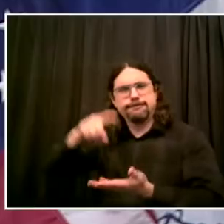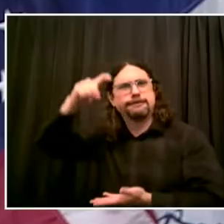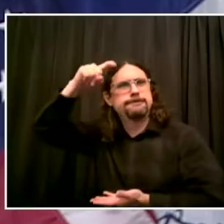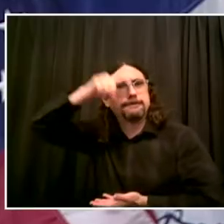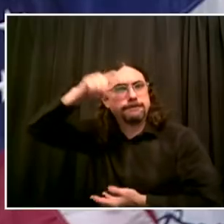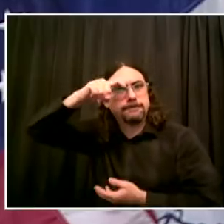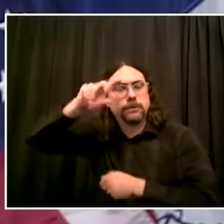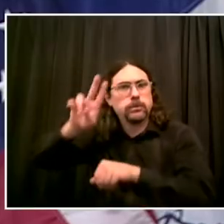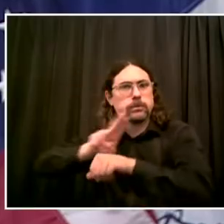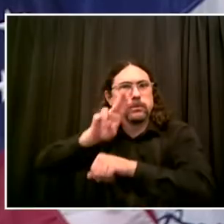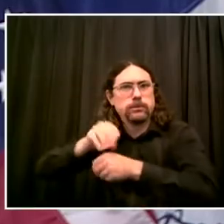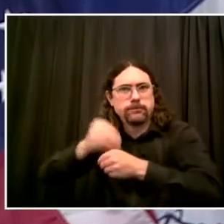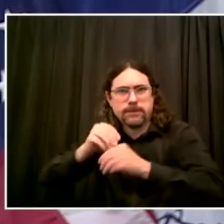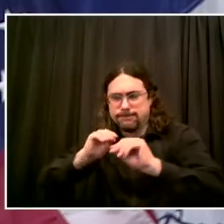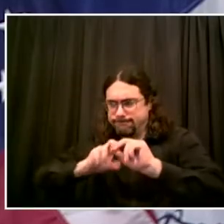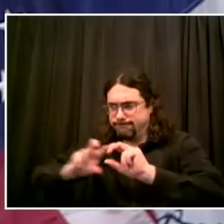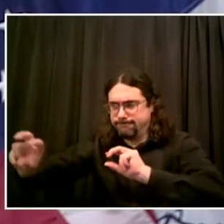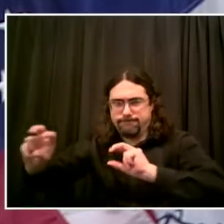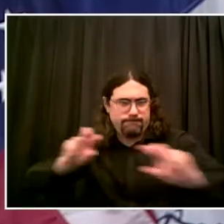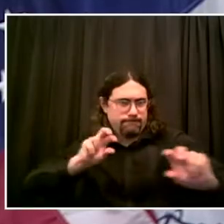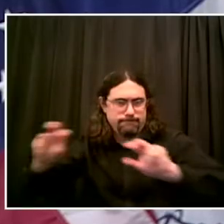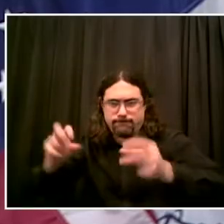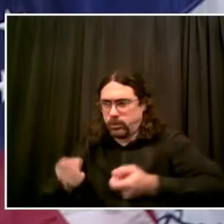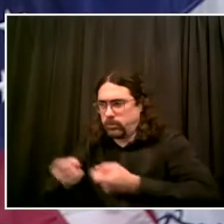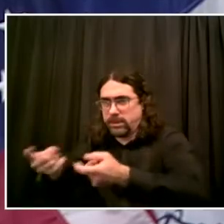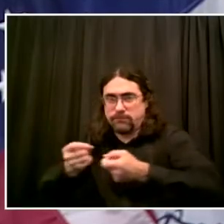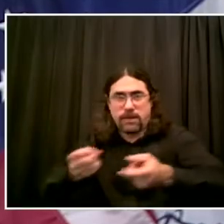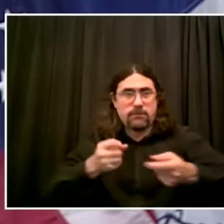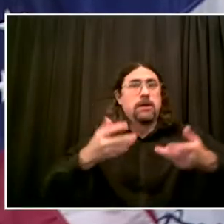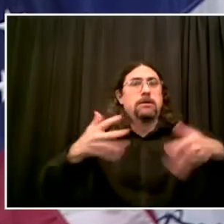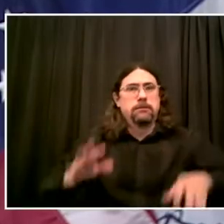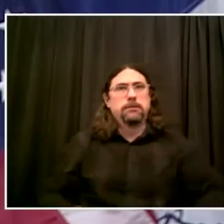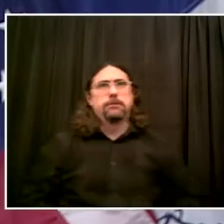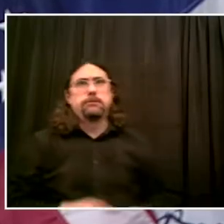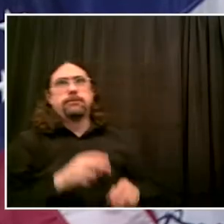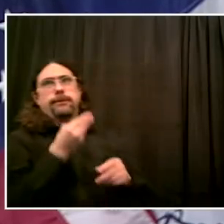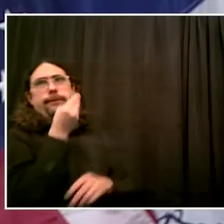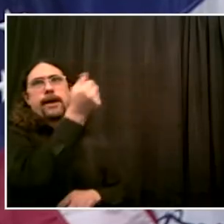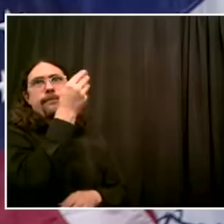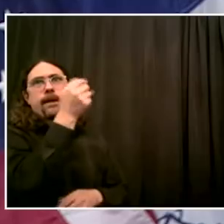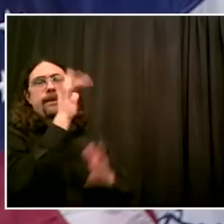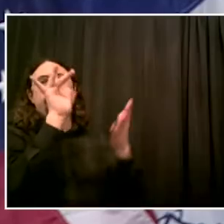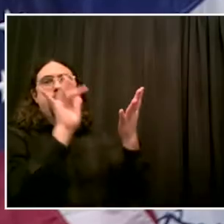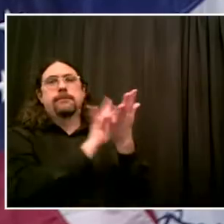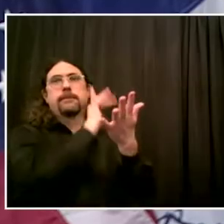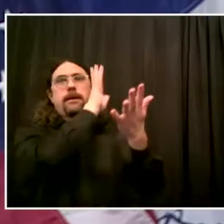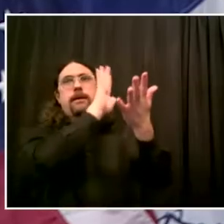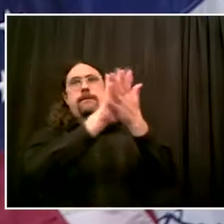WHEN THERE ARE CONCEREDN A